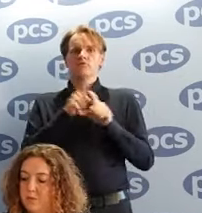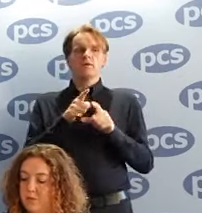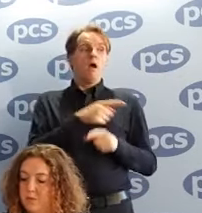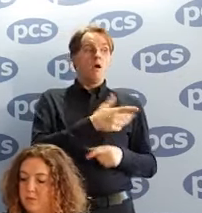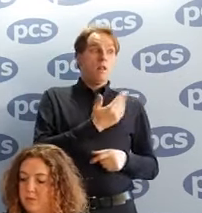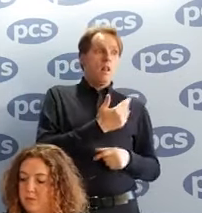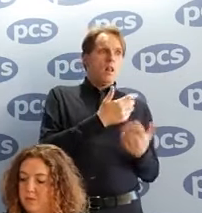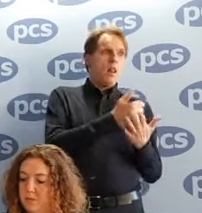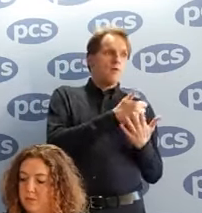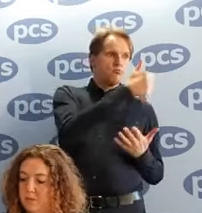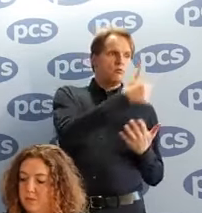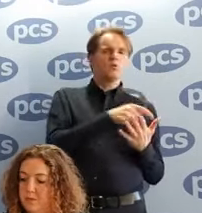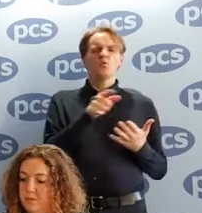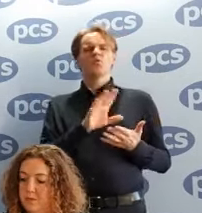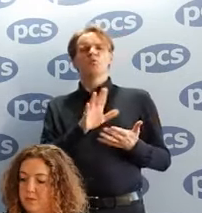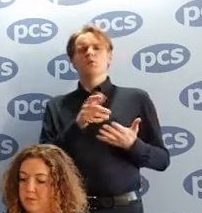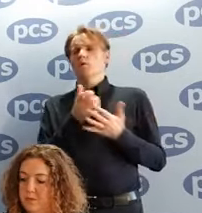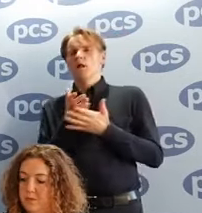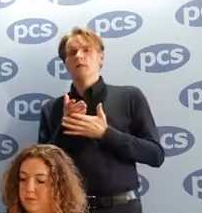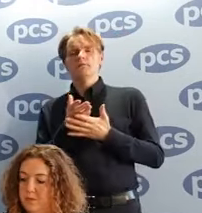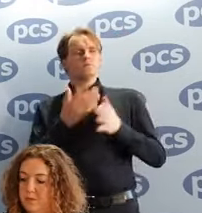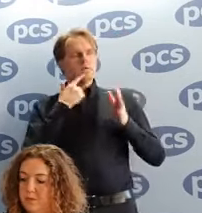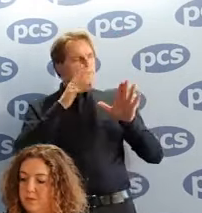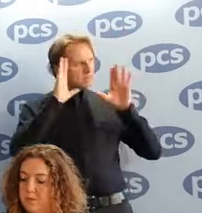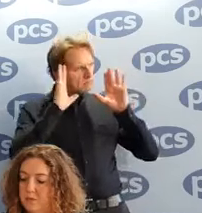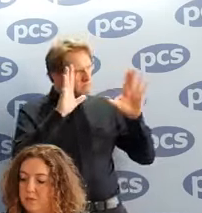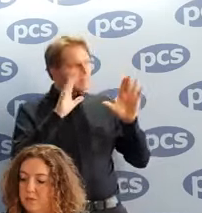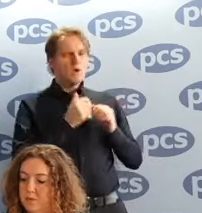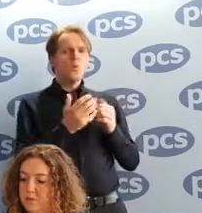we're saying at the moment is is we do not want to be in detailed negotiations